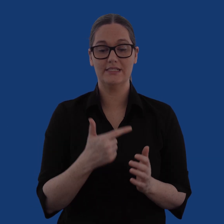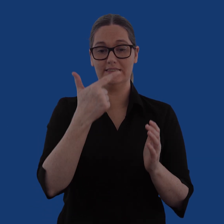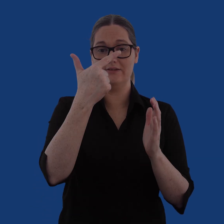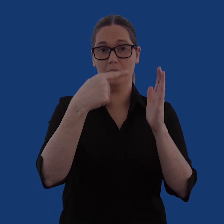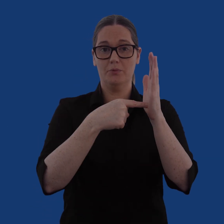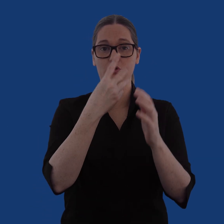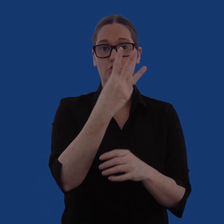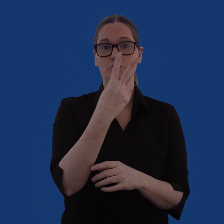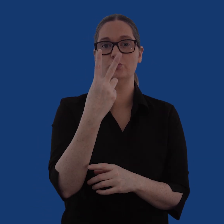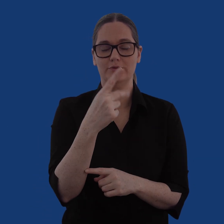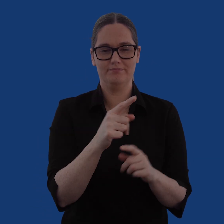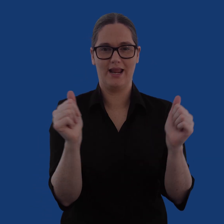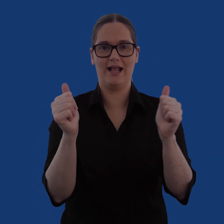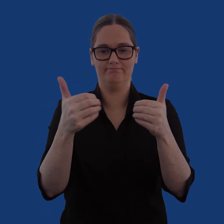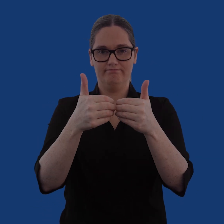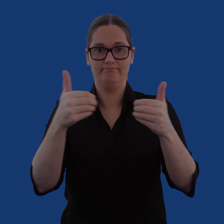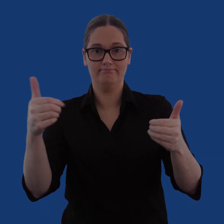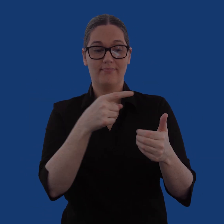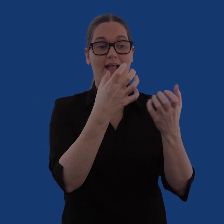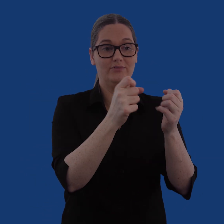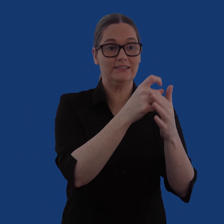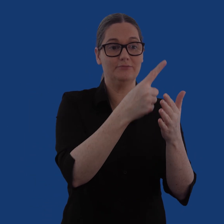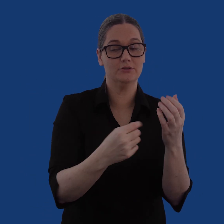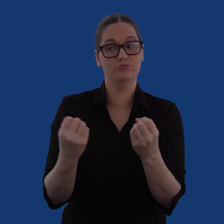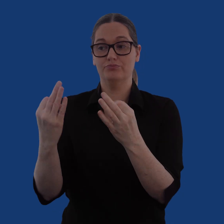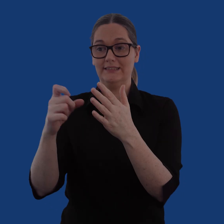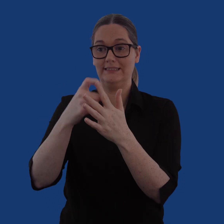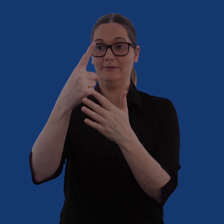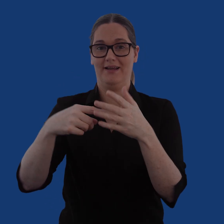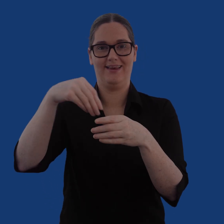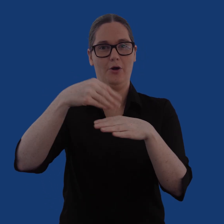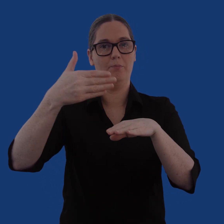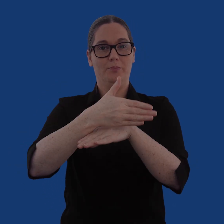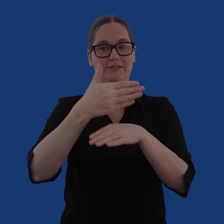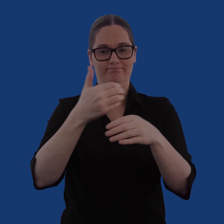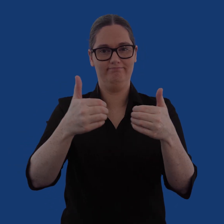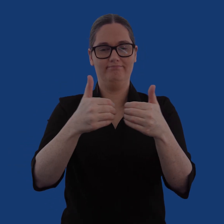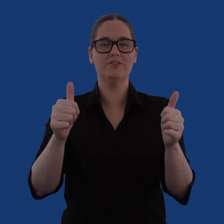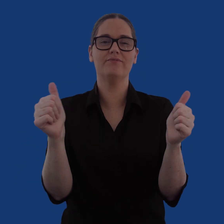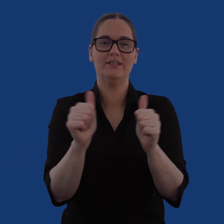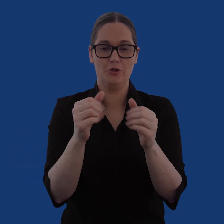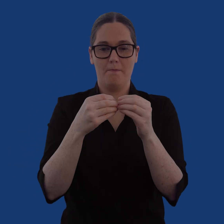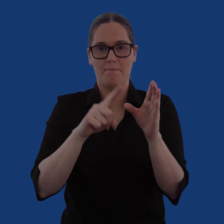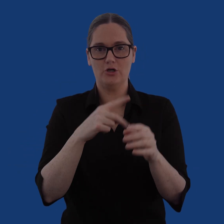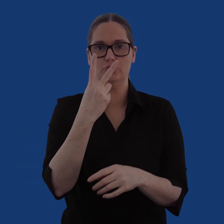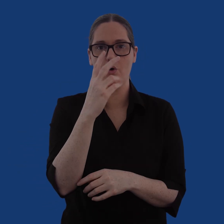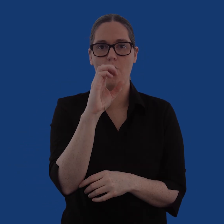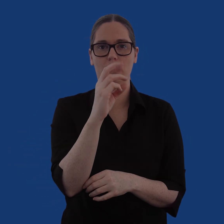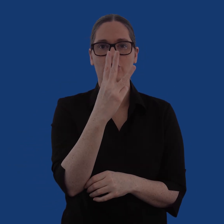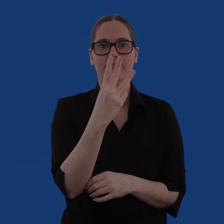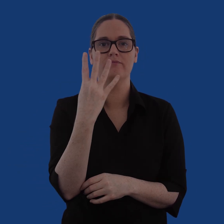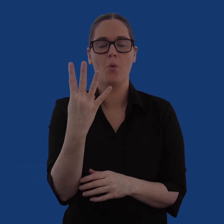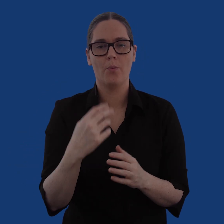7.32 End segregated employment by 2034